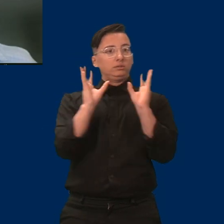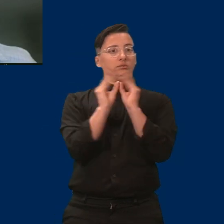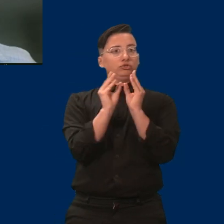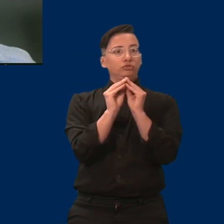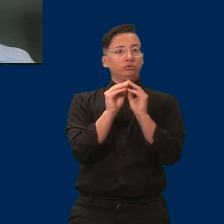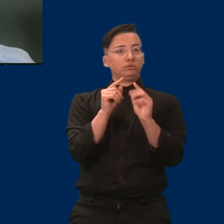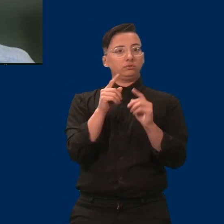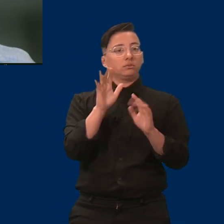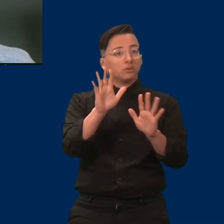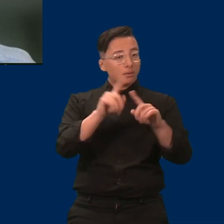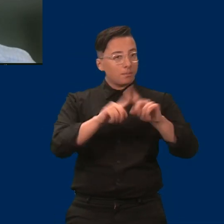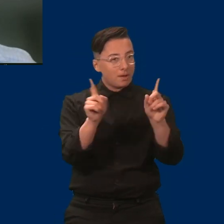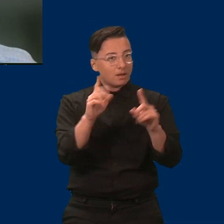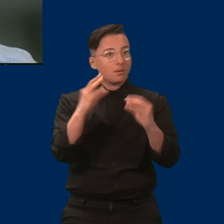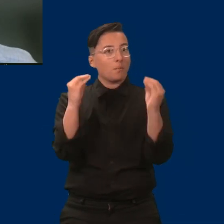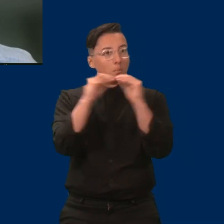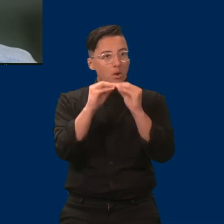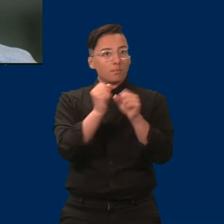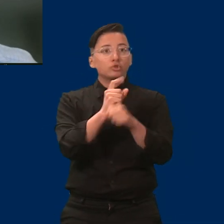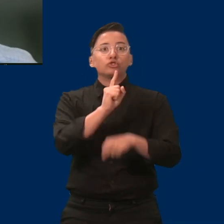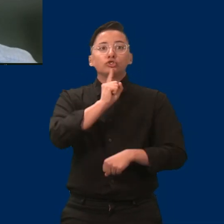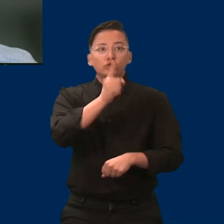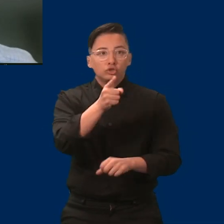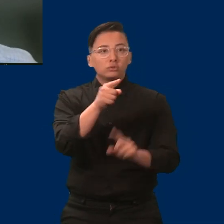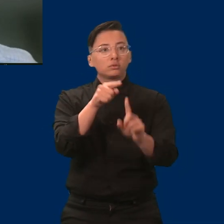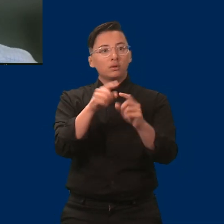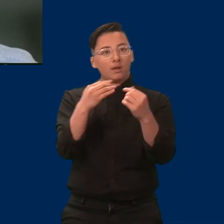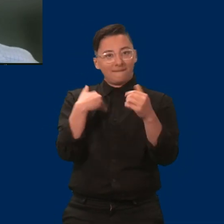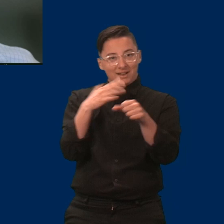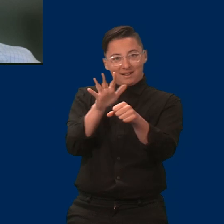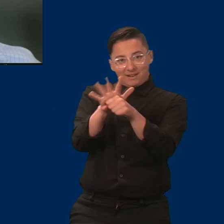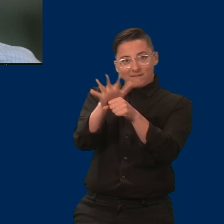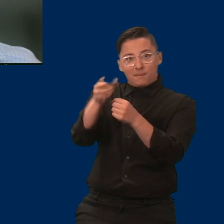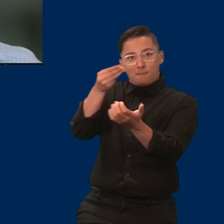for disabled workers, I think is something that's really important.